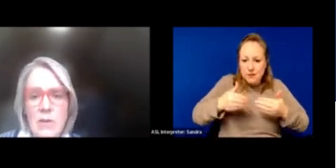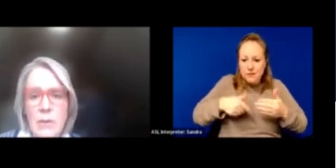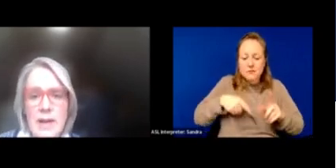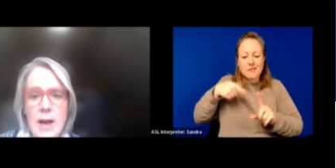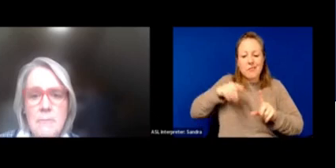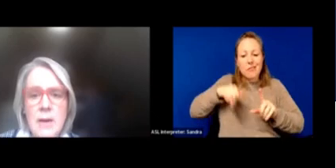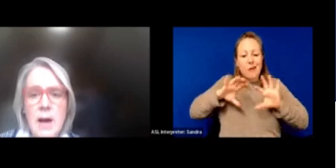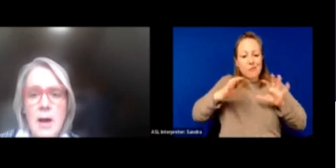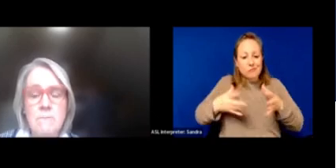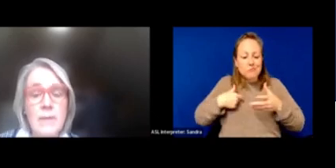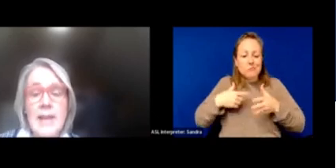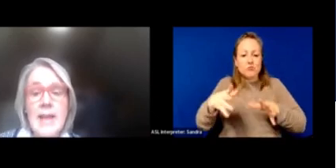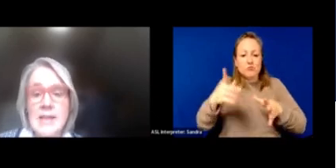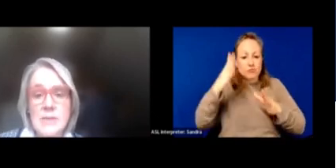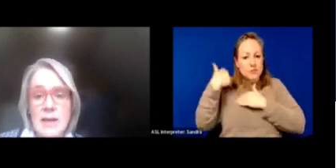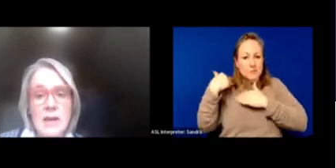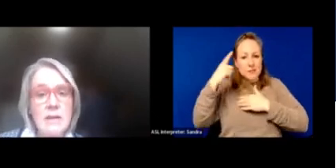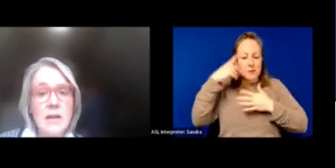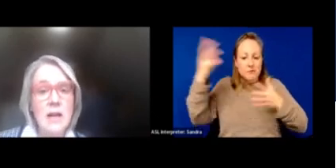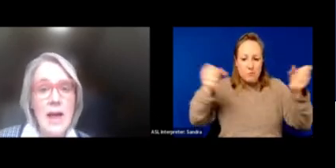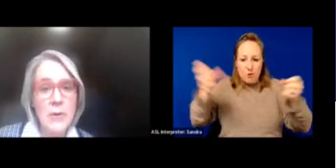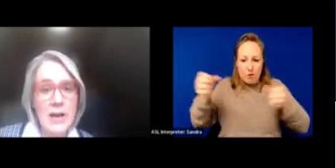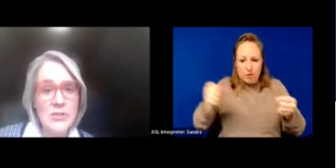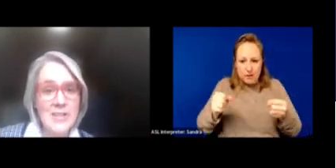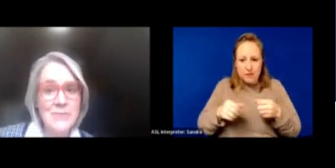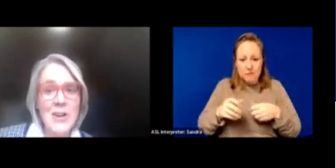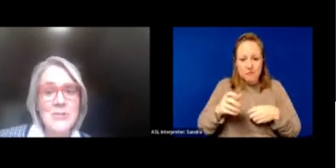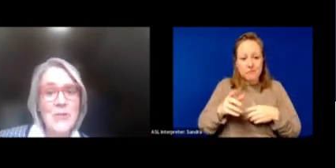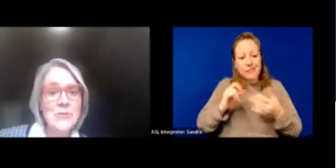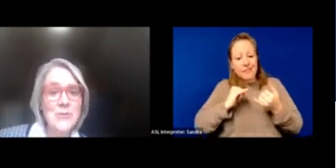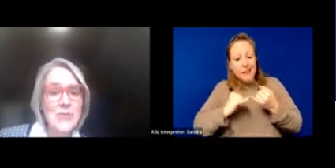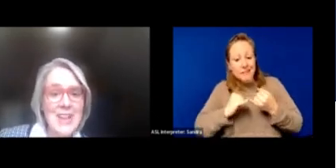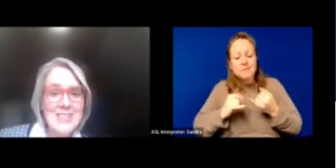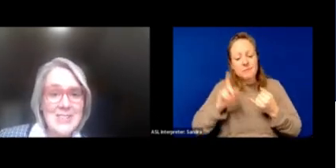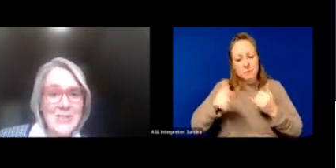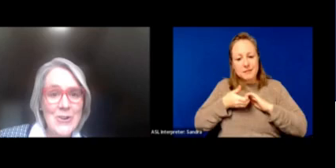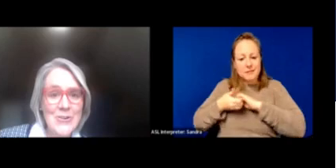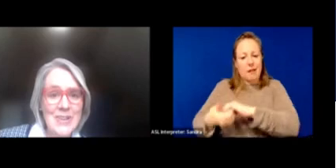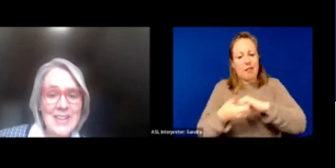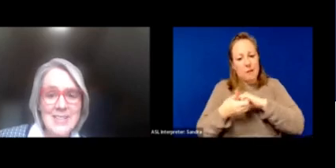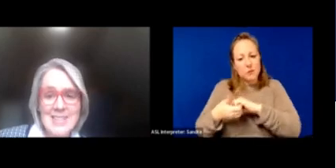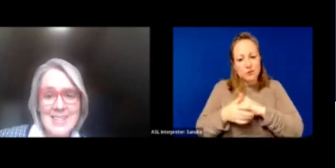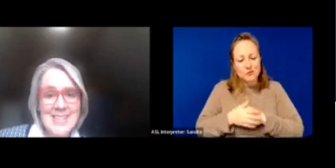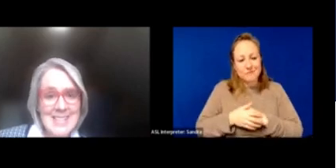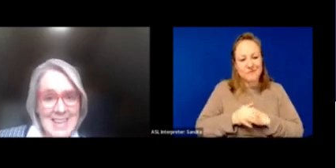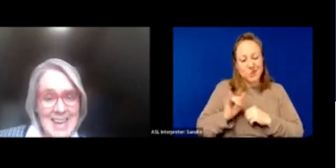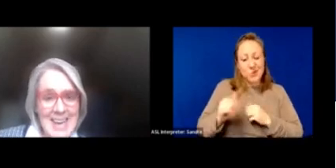following up, and it has to be a collaboration. So those are the lessons learned in Tennessee.